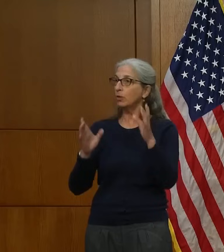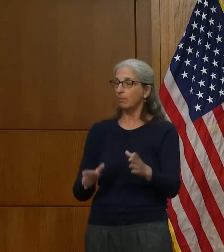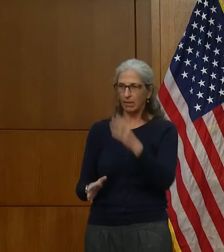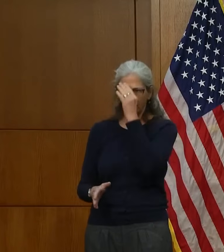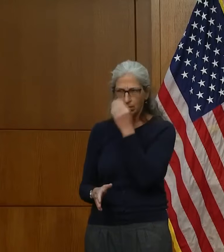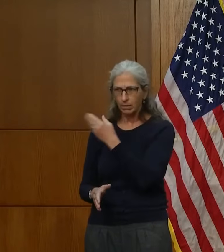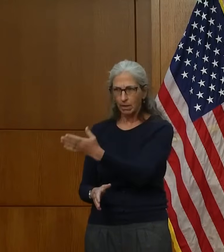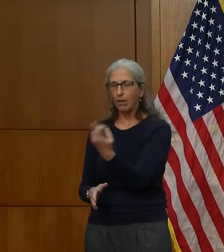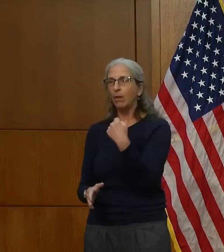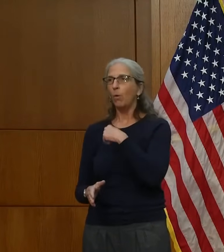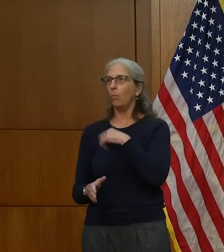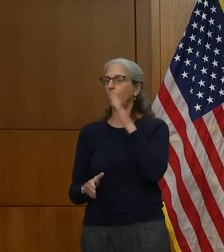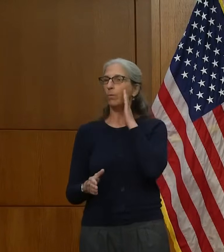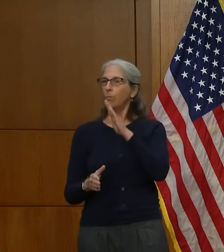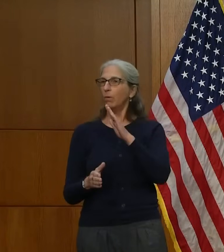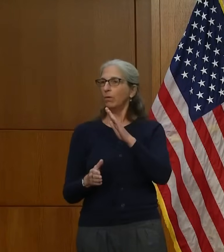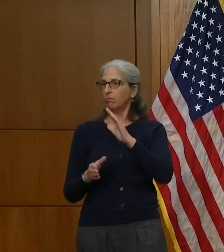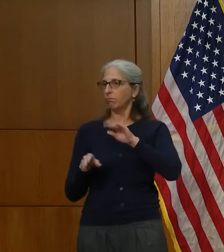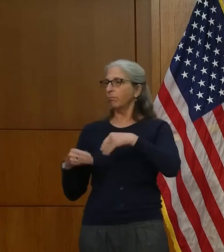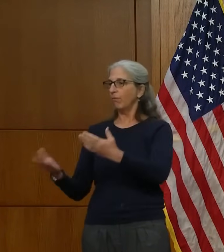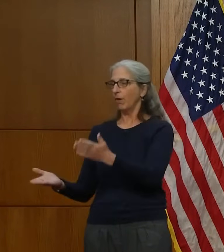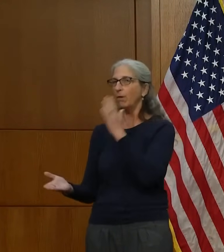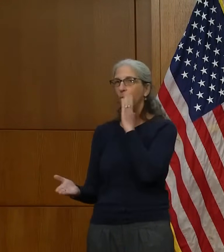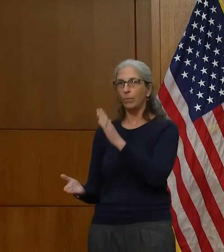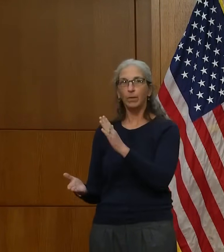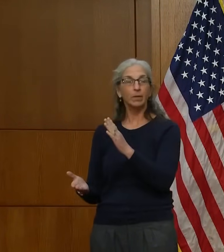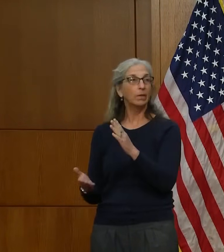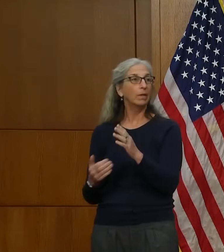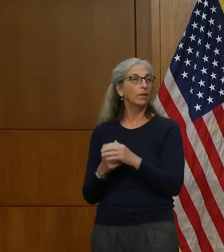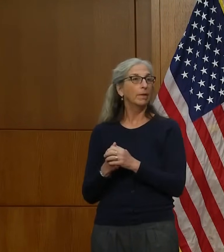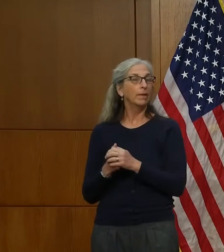THEIR LOCAL HEALTH DEPARTMENTS ARE THE EMERGENCY MANAGEMENT OFFICES IN THEIR LOCALITIES